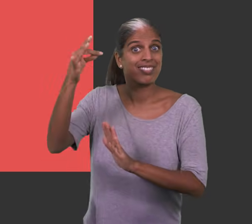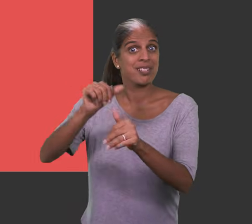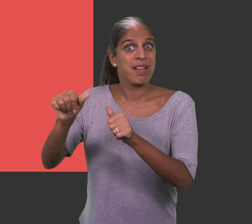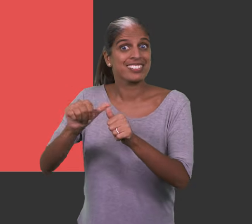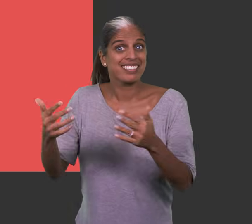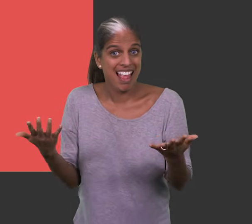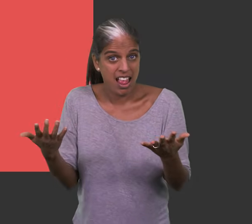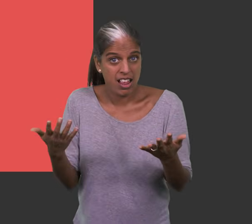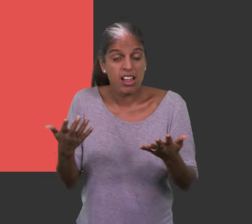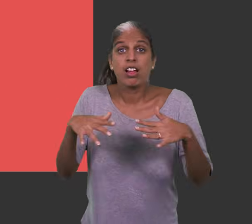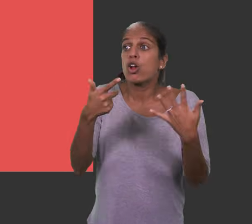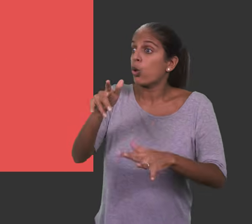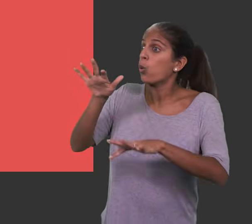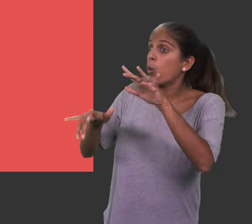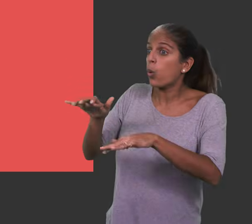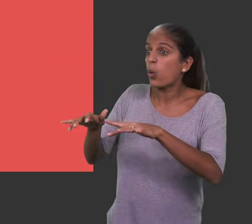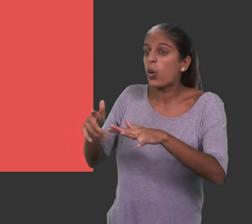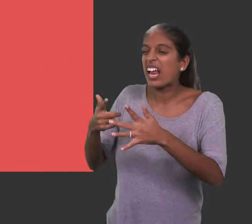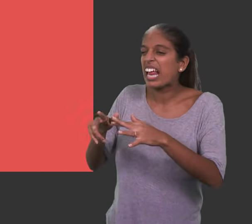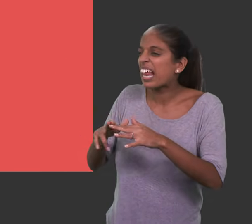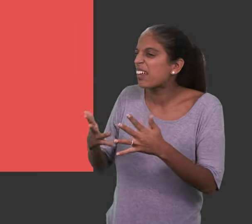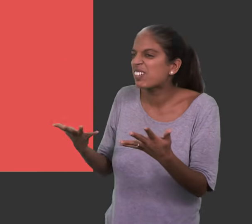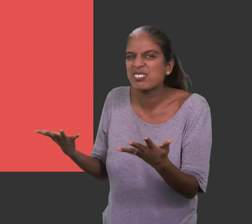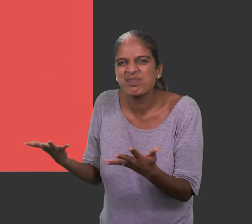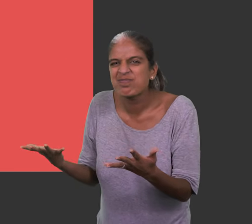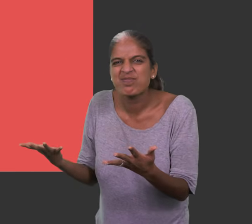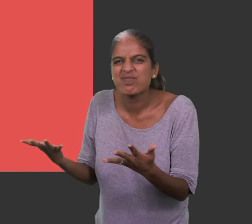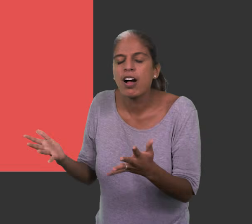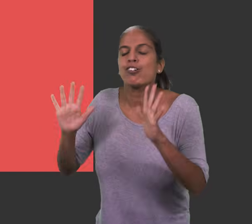tests like this can provide the spur for you to learn, to grow your skills